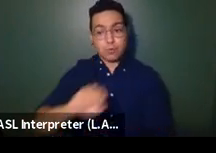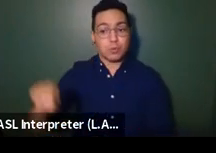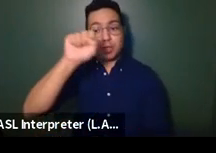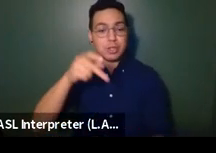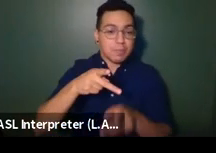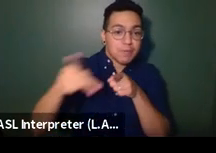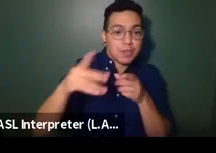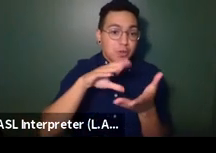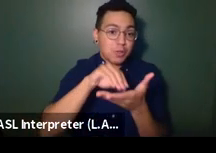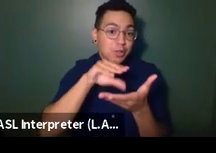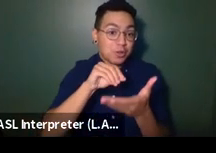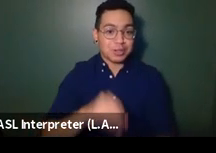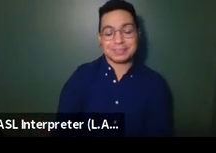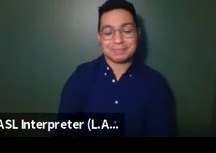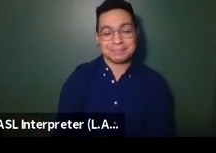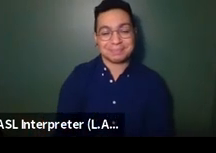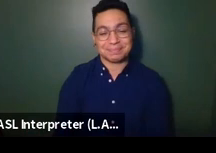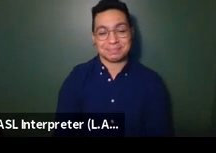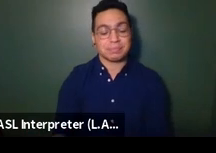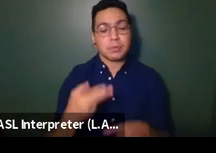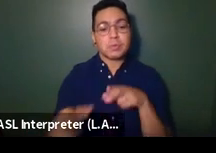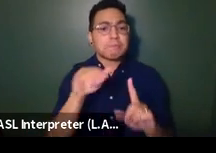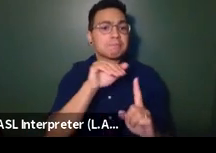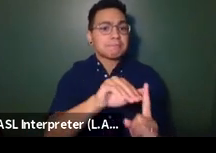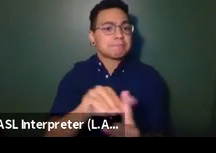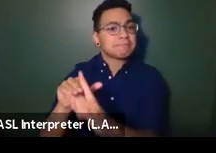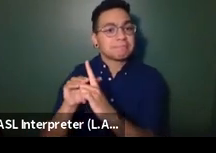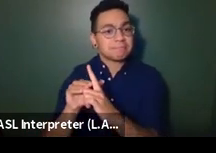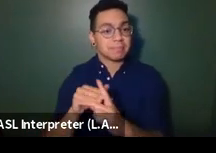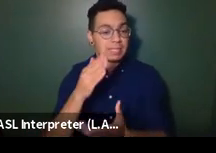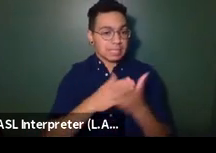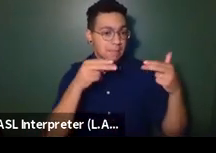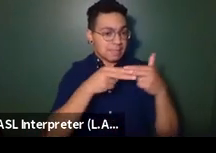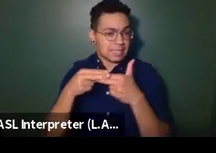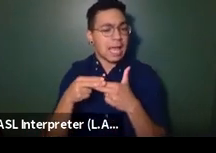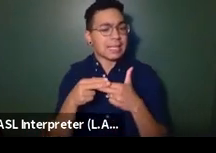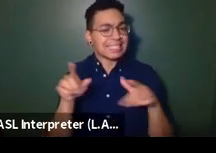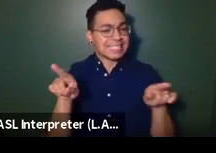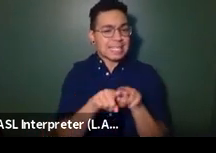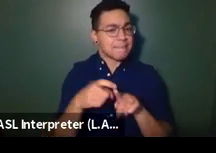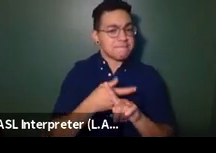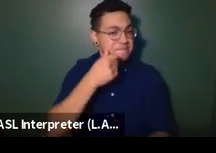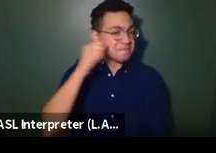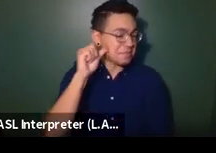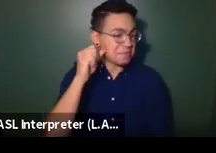ESD 189 - Amy Colburn: See. So just as a quick reminder, some of the slides today will be repeated from yesterday. That's just to make sure that we've